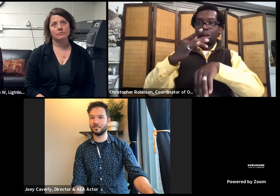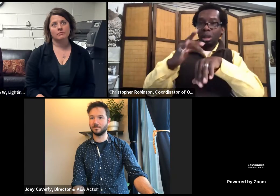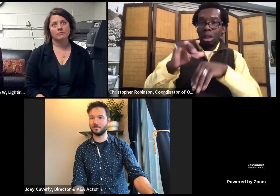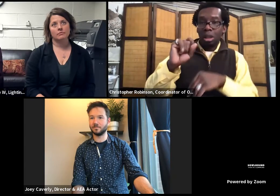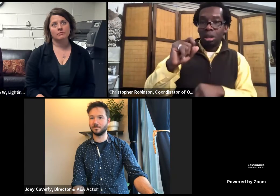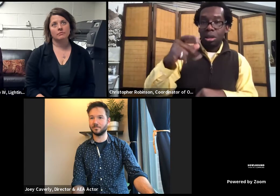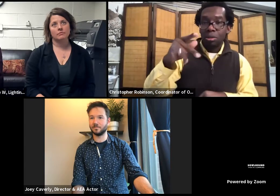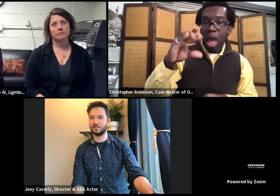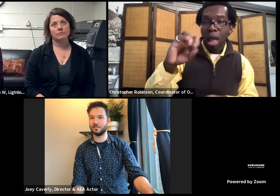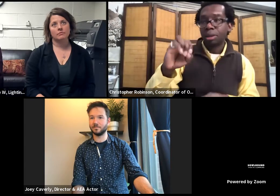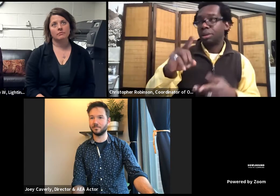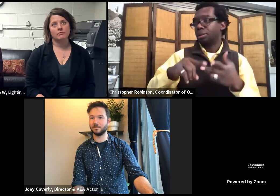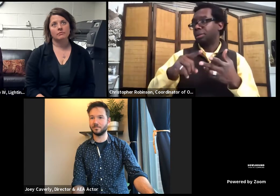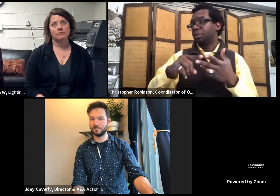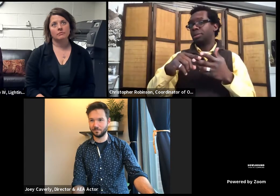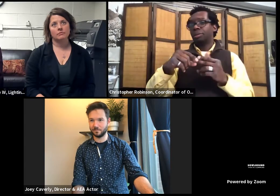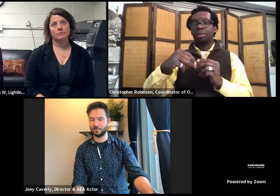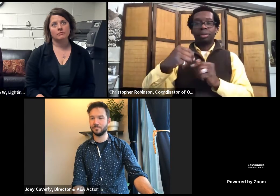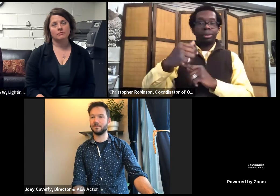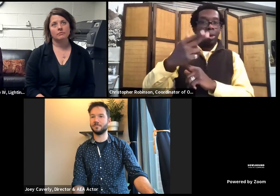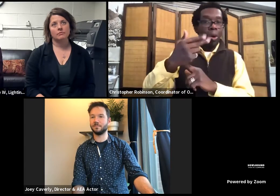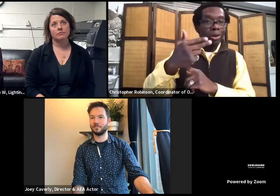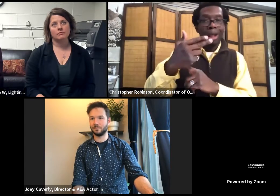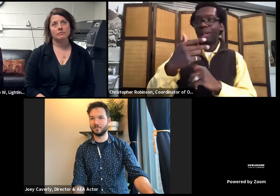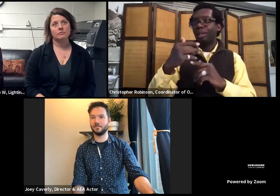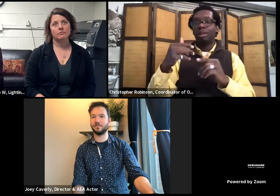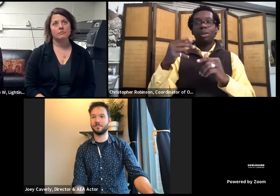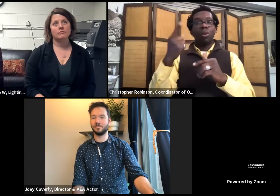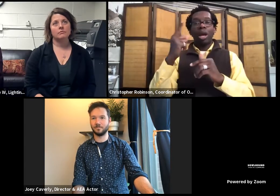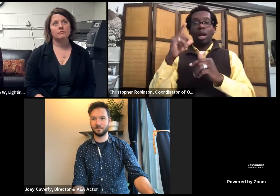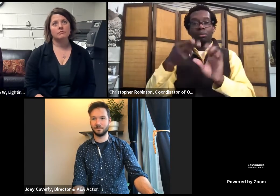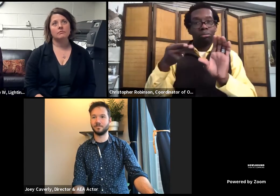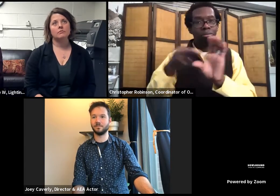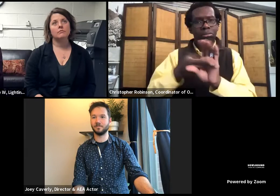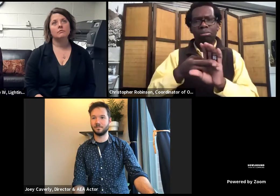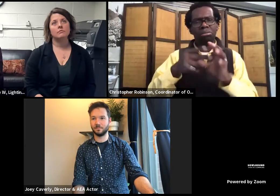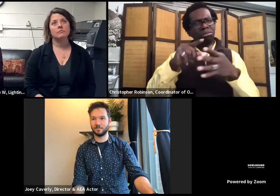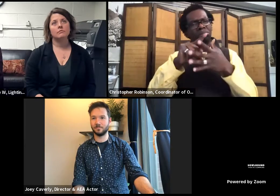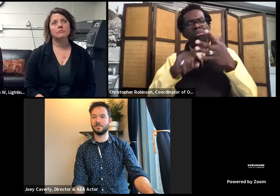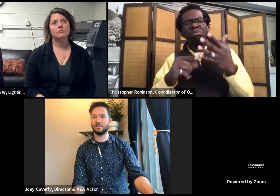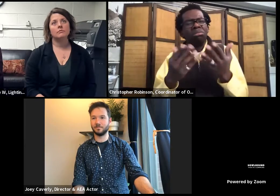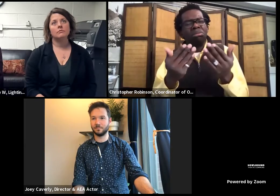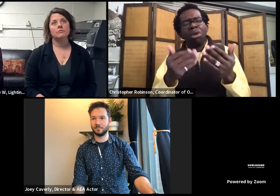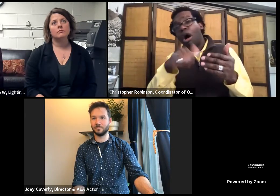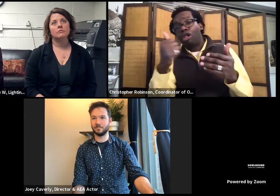maybe it's related to availability of space, hotel accommodations.